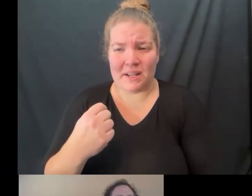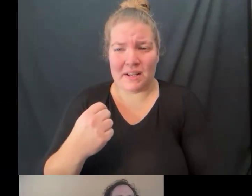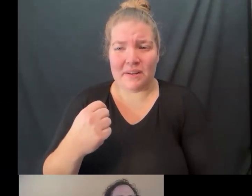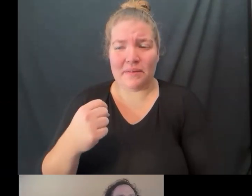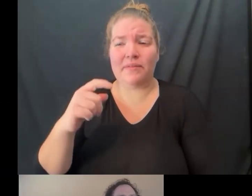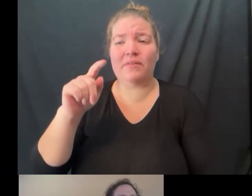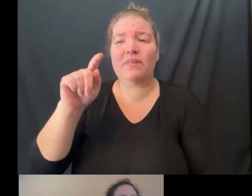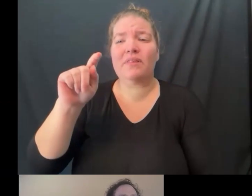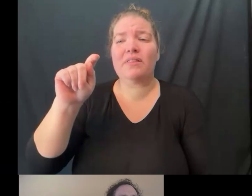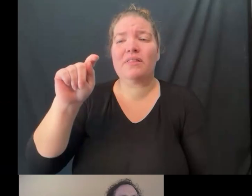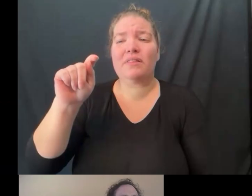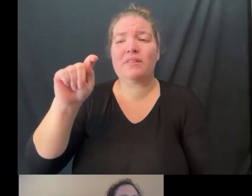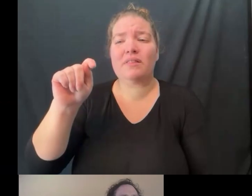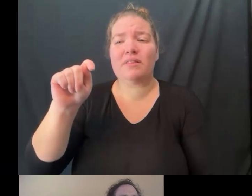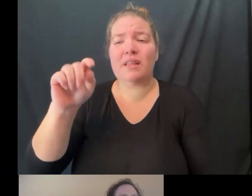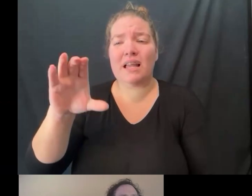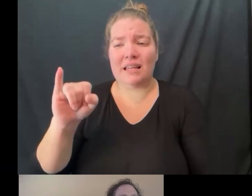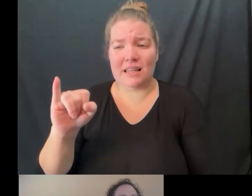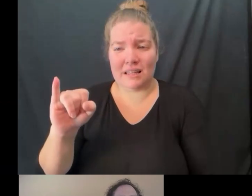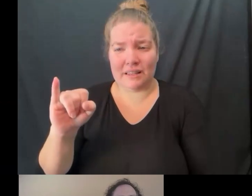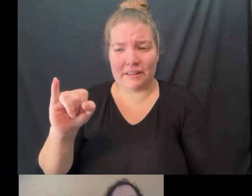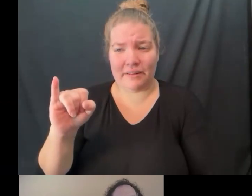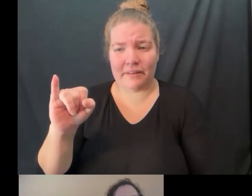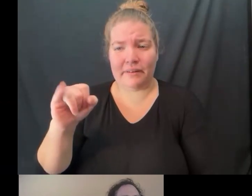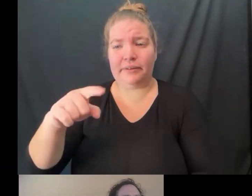says, hey, David, does EN 301 549